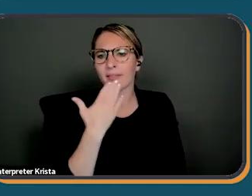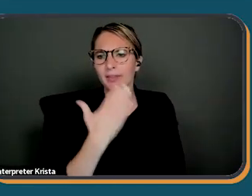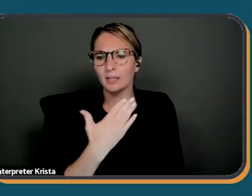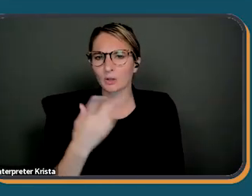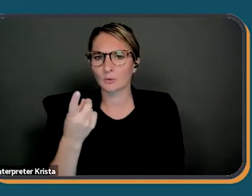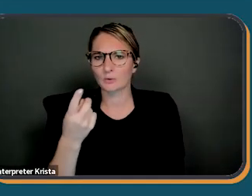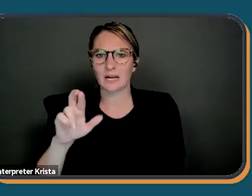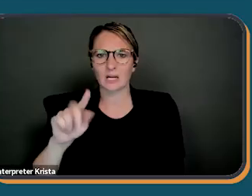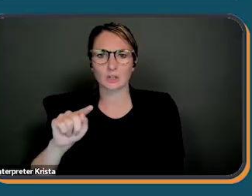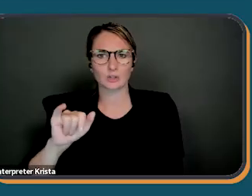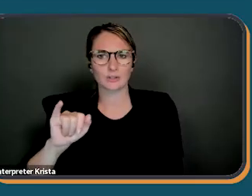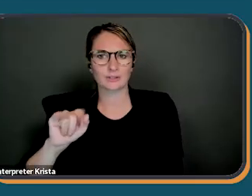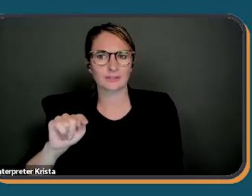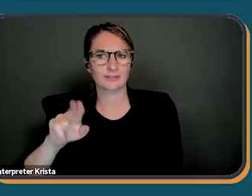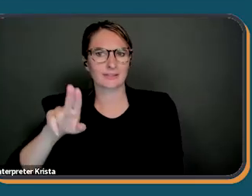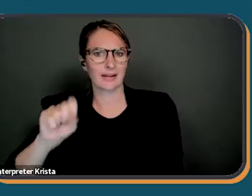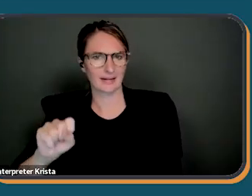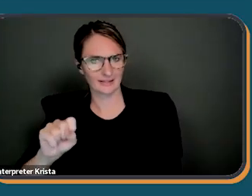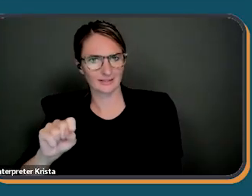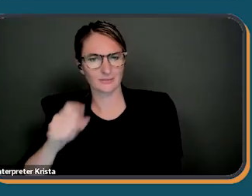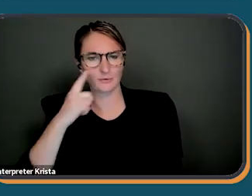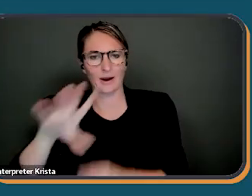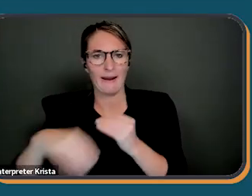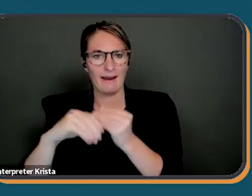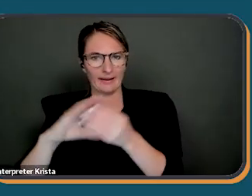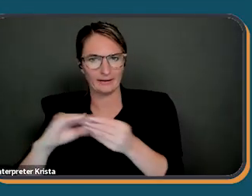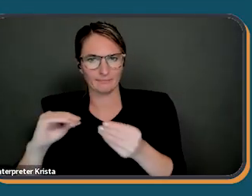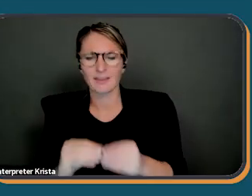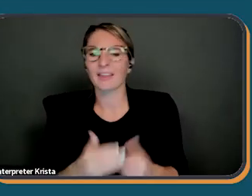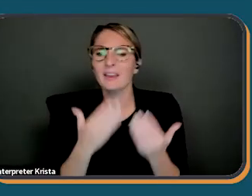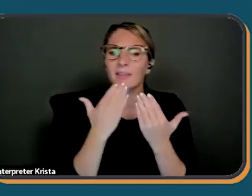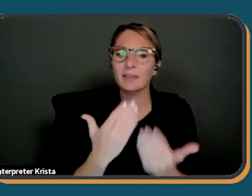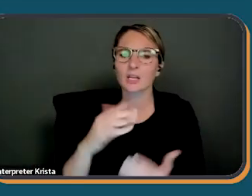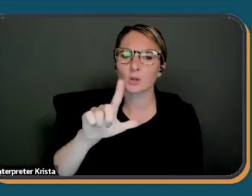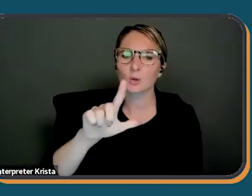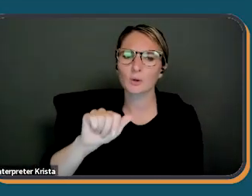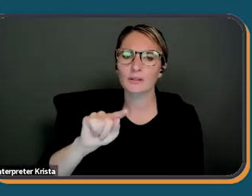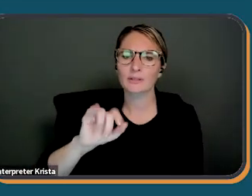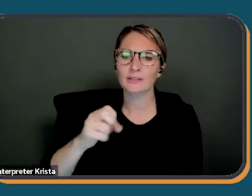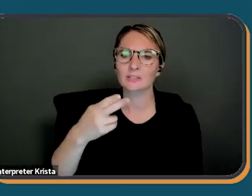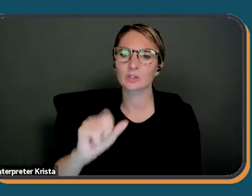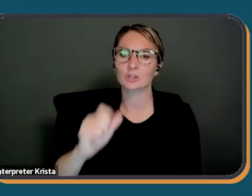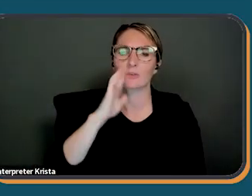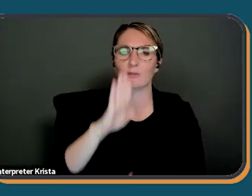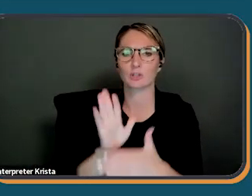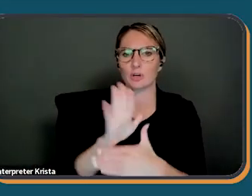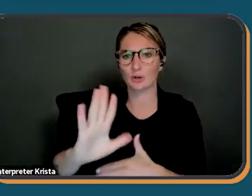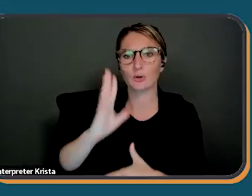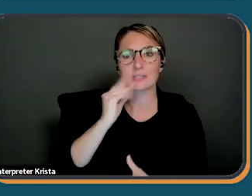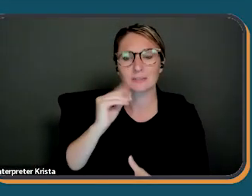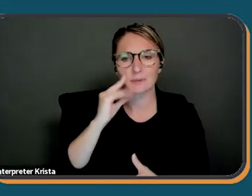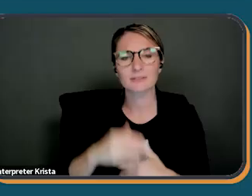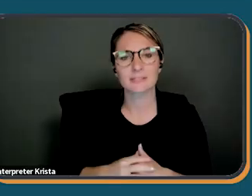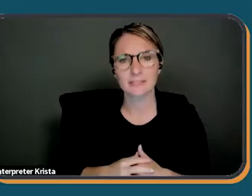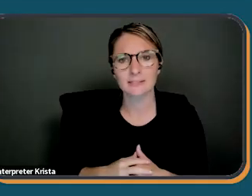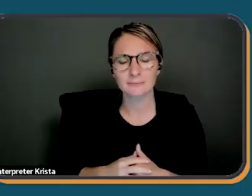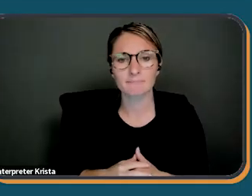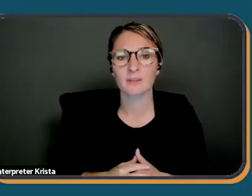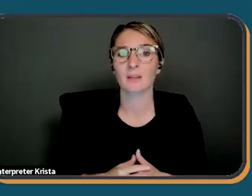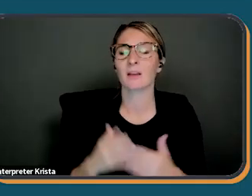her experiences with these screenings. And I just want to emphasize that for someone like